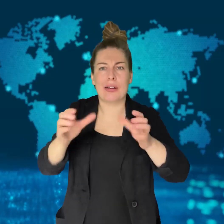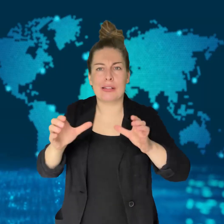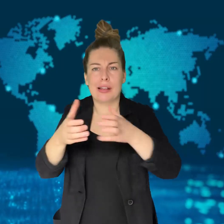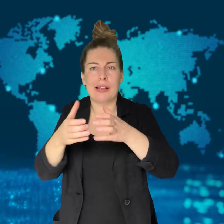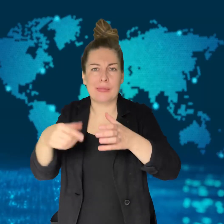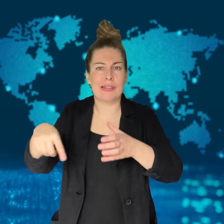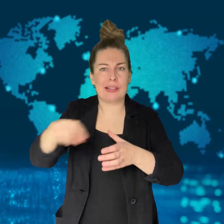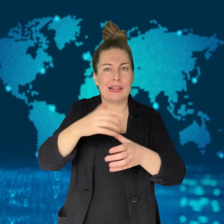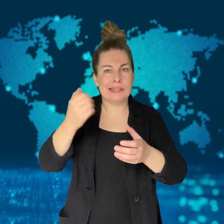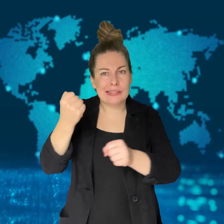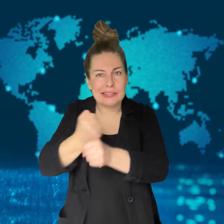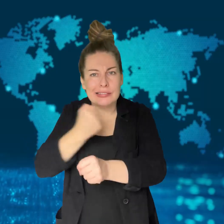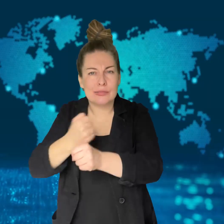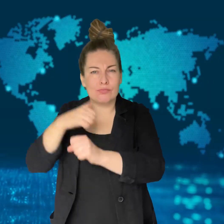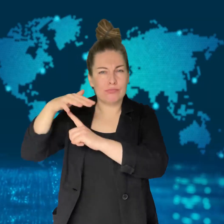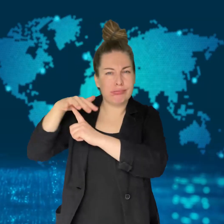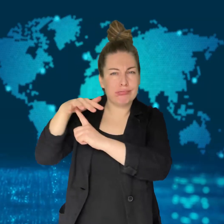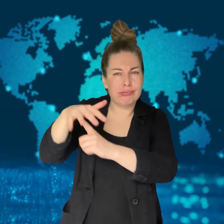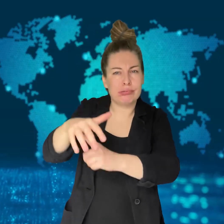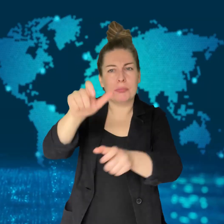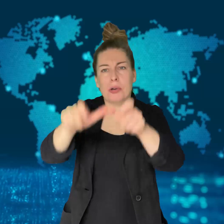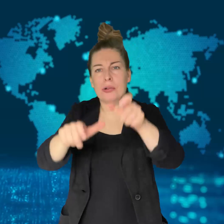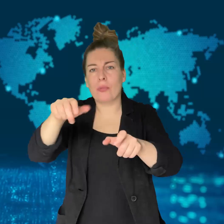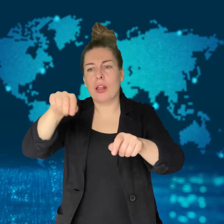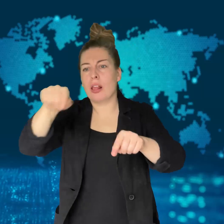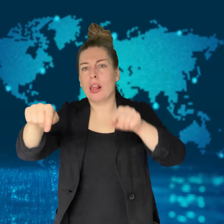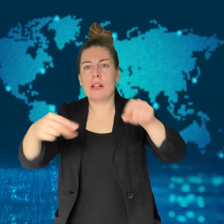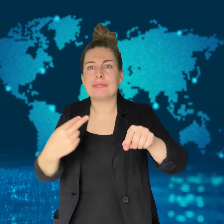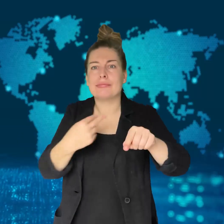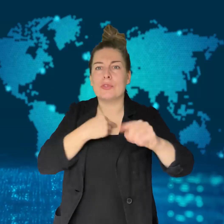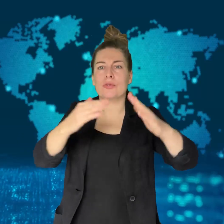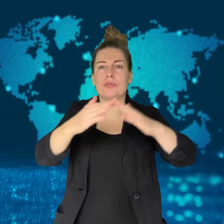Police and rescue teams used helicopters to